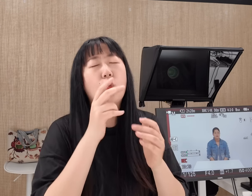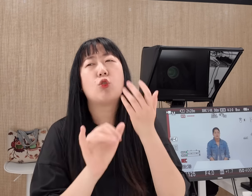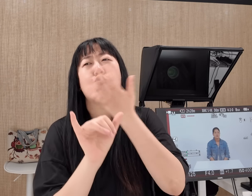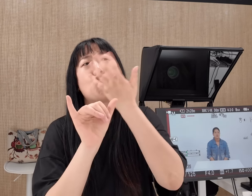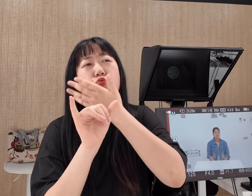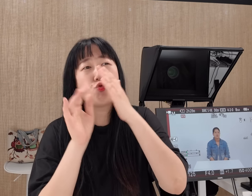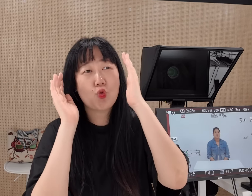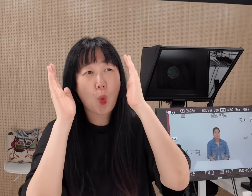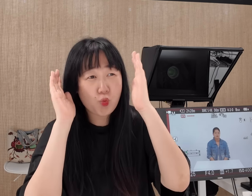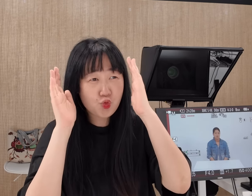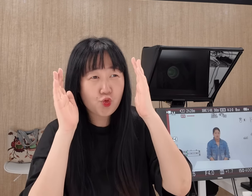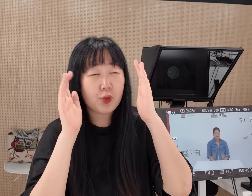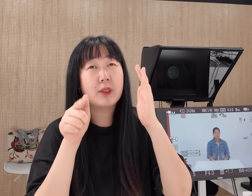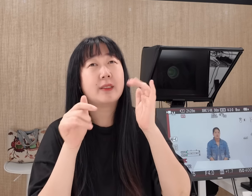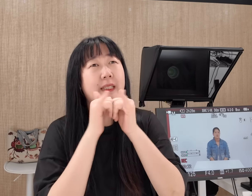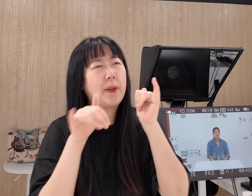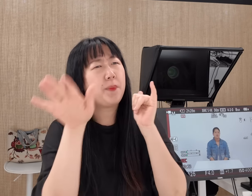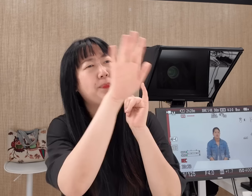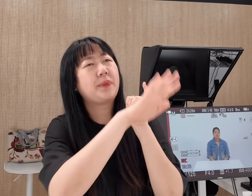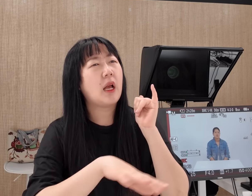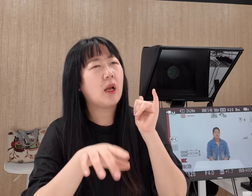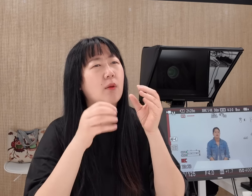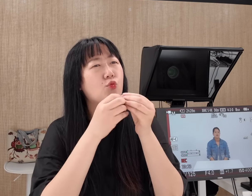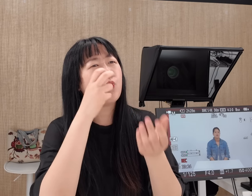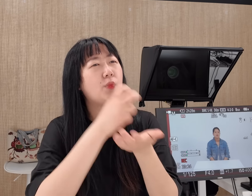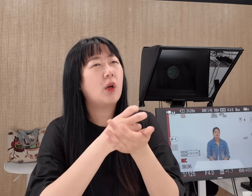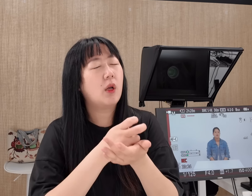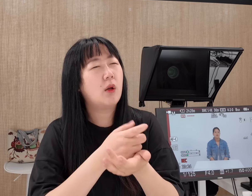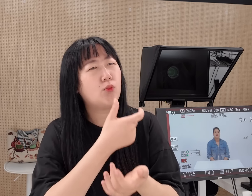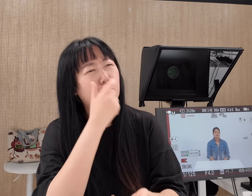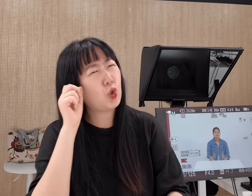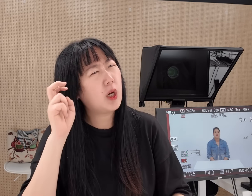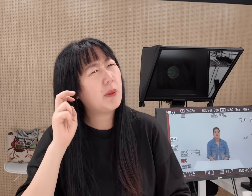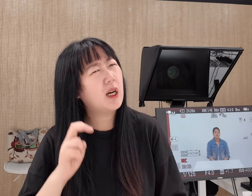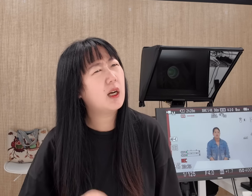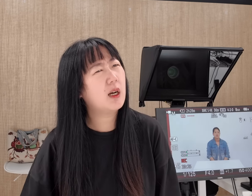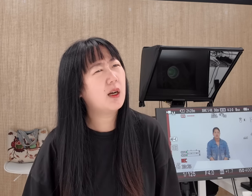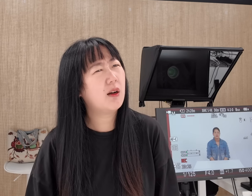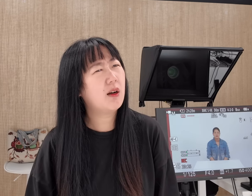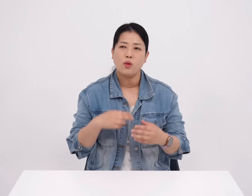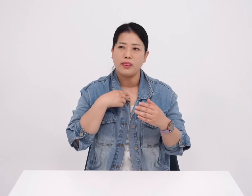books or YouTube are good at grammar. It's not enough, right?